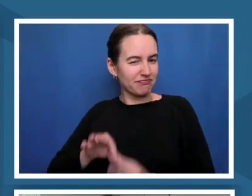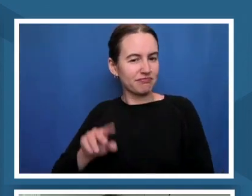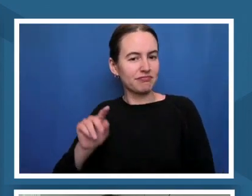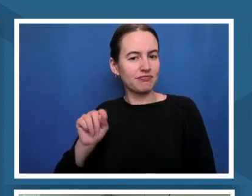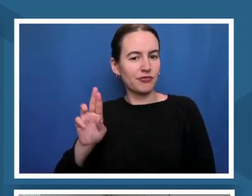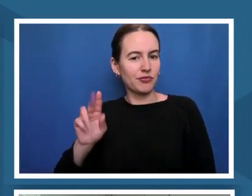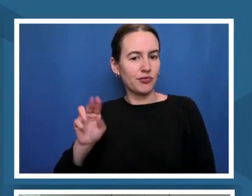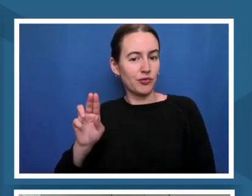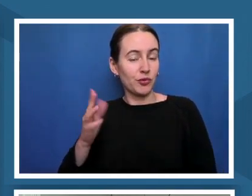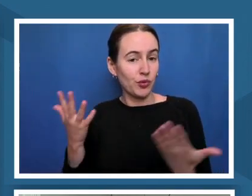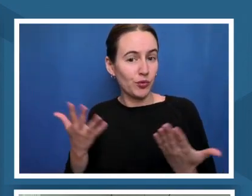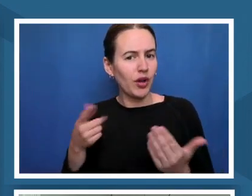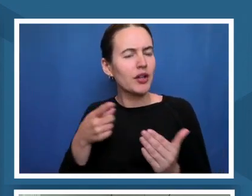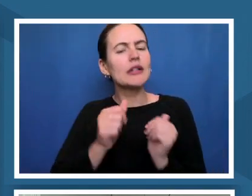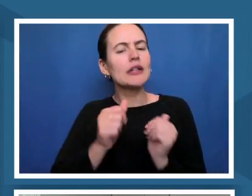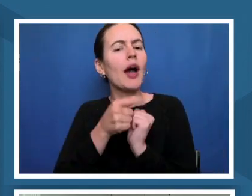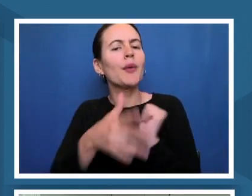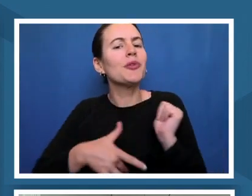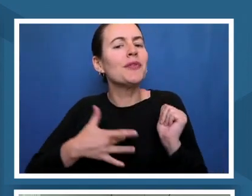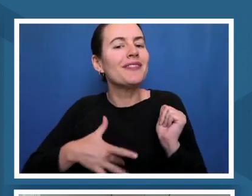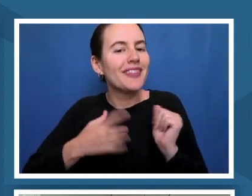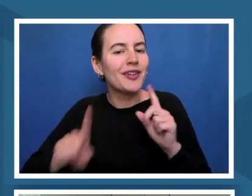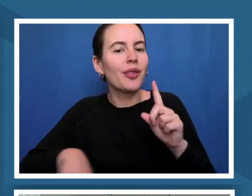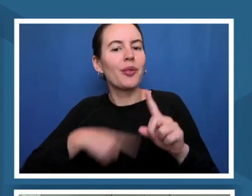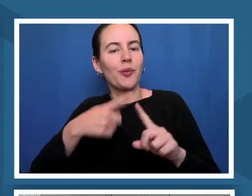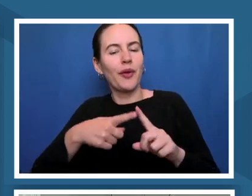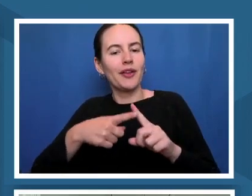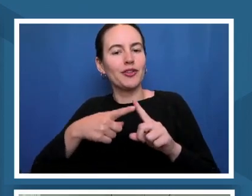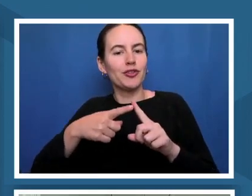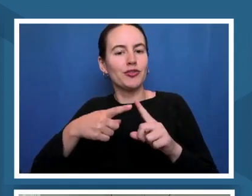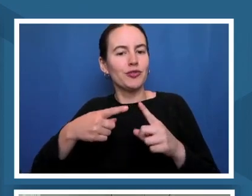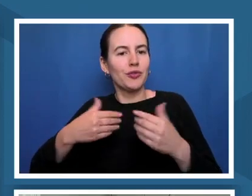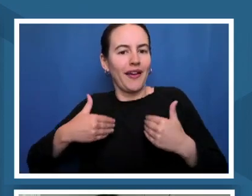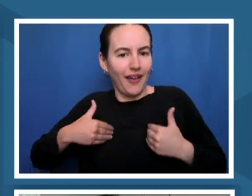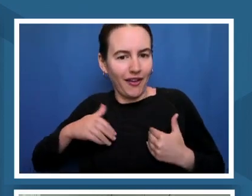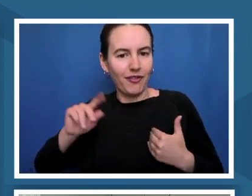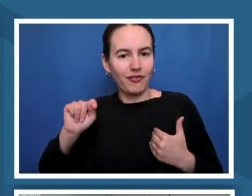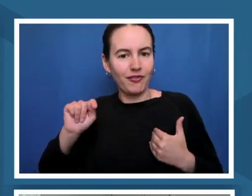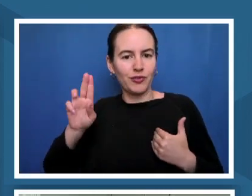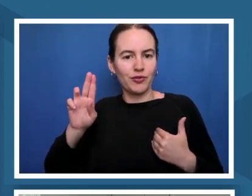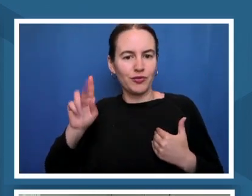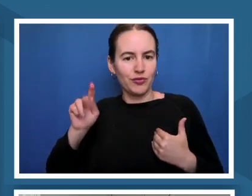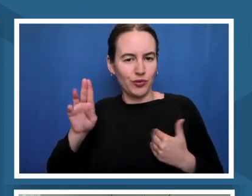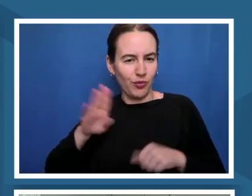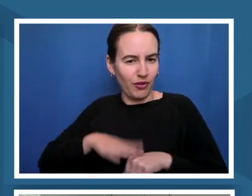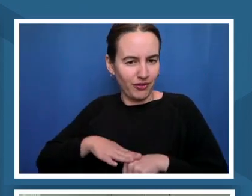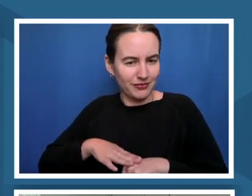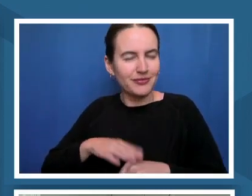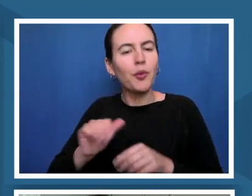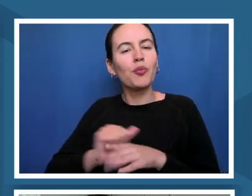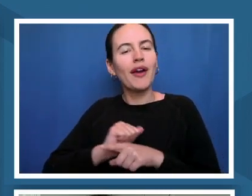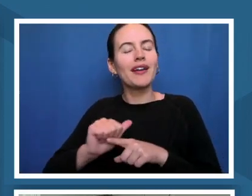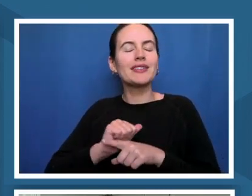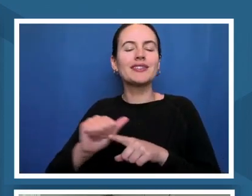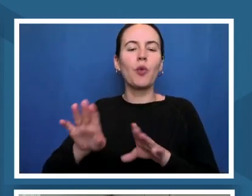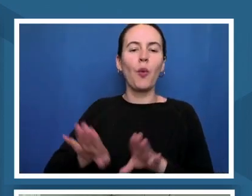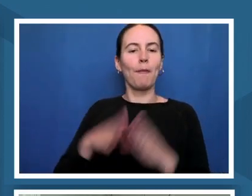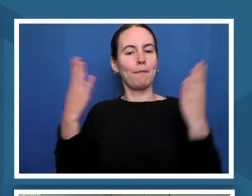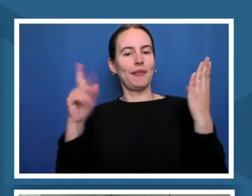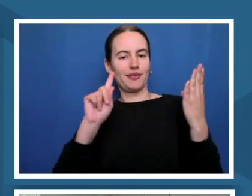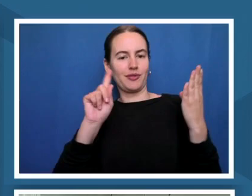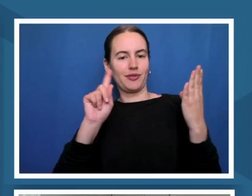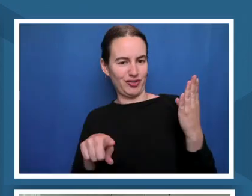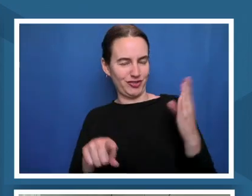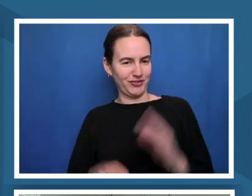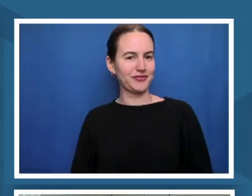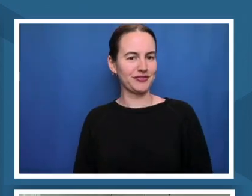how do you feel when you wear that tutu